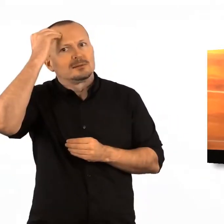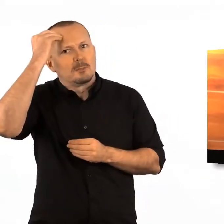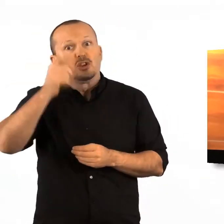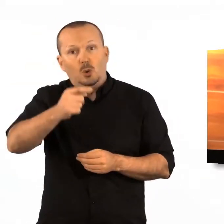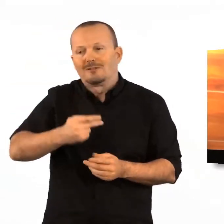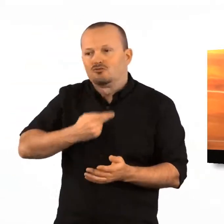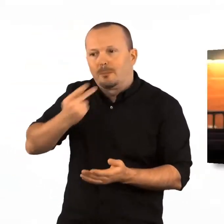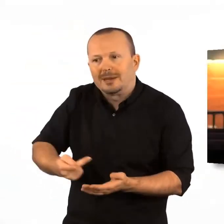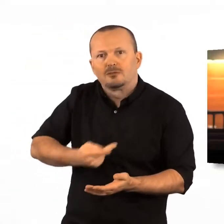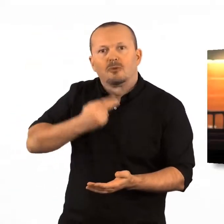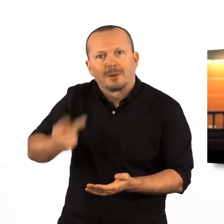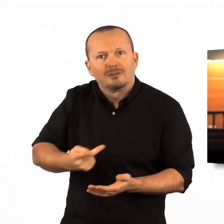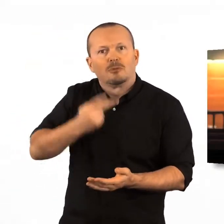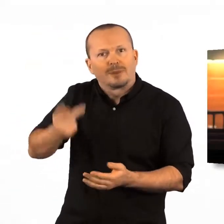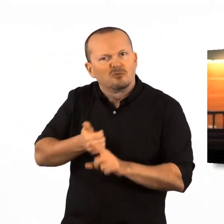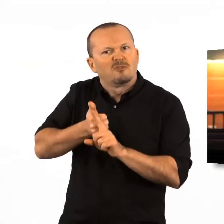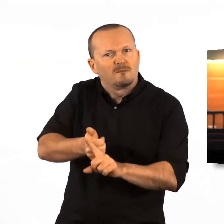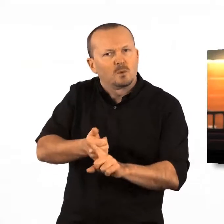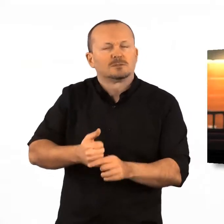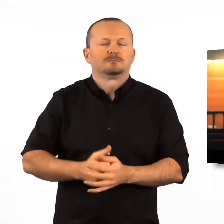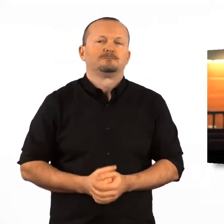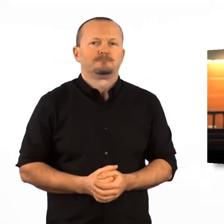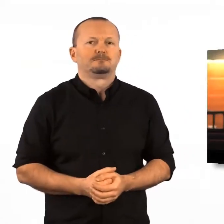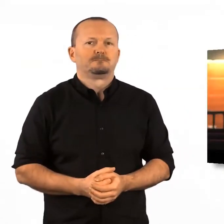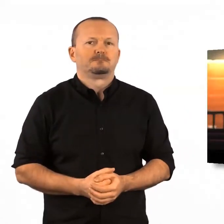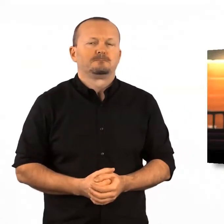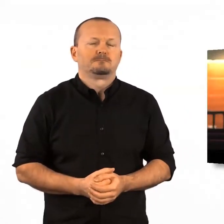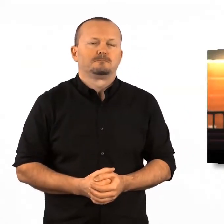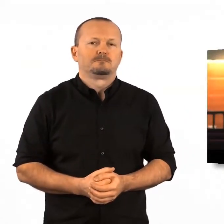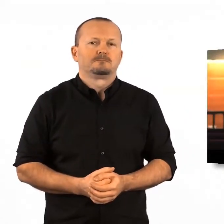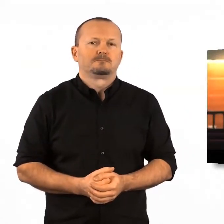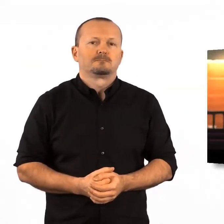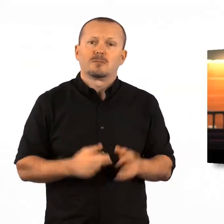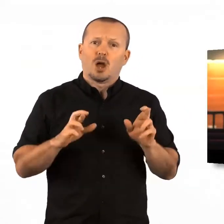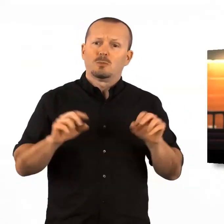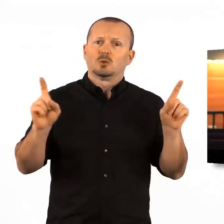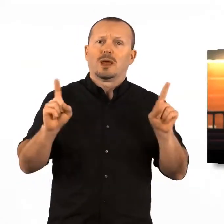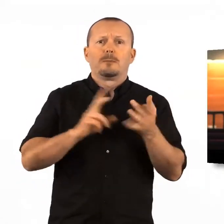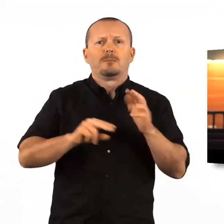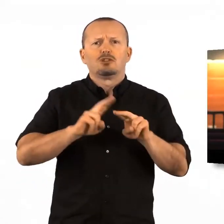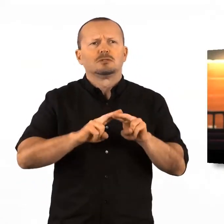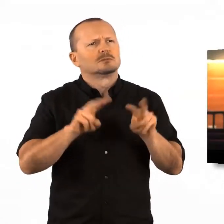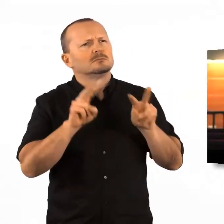Sue: I hope that the families, that the parents took away with them just the ideas about how